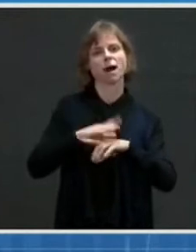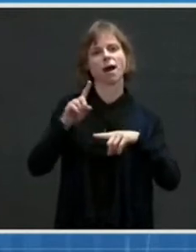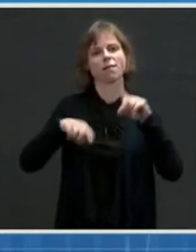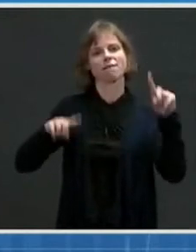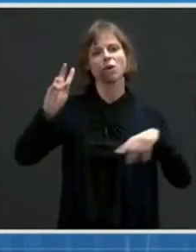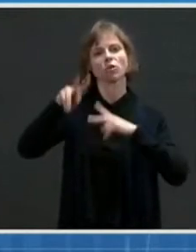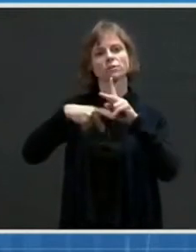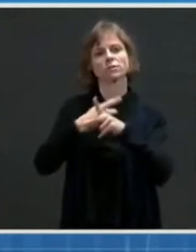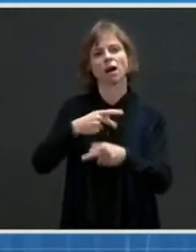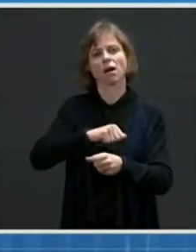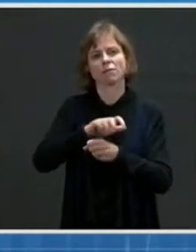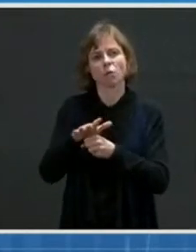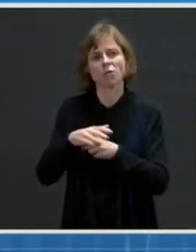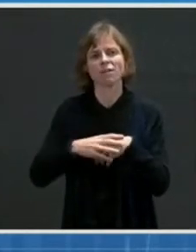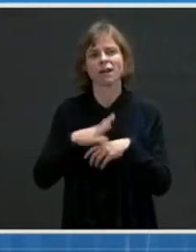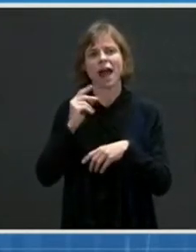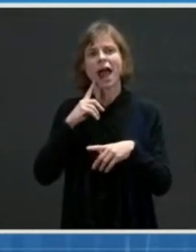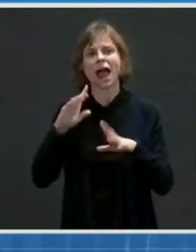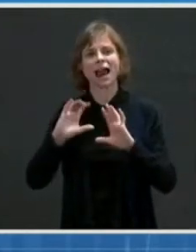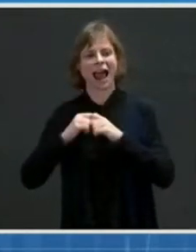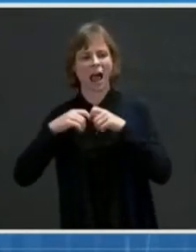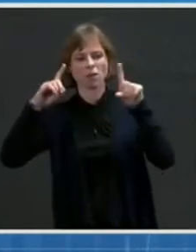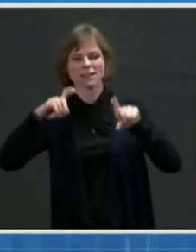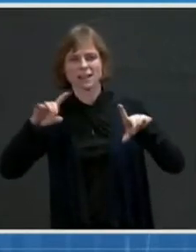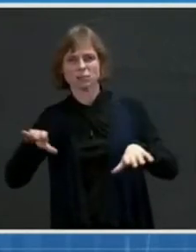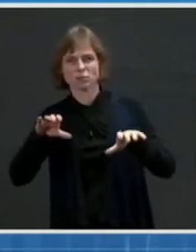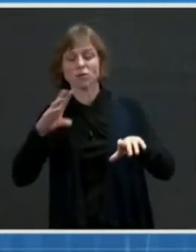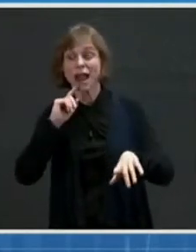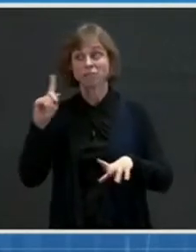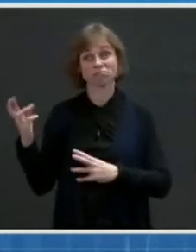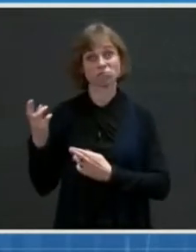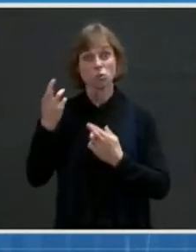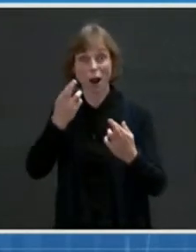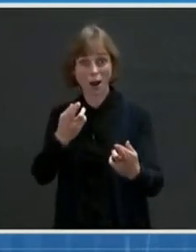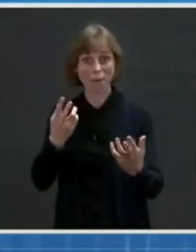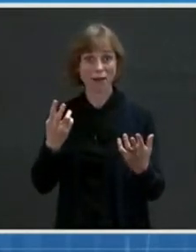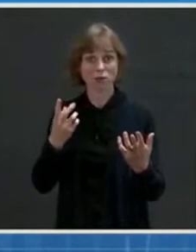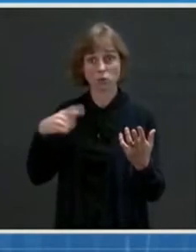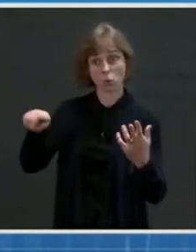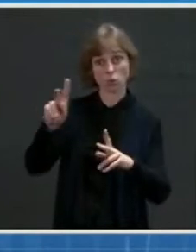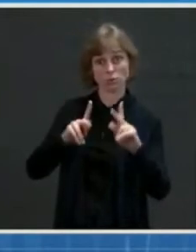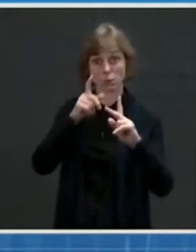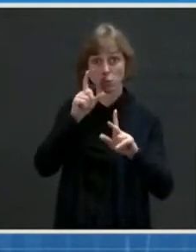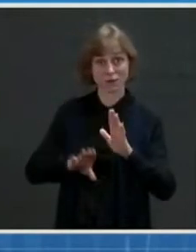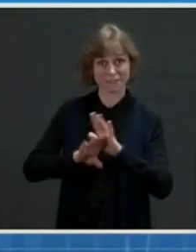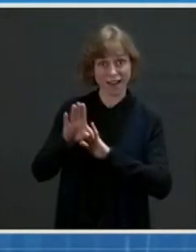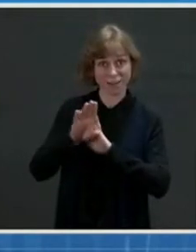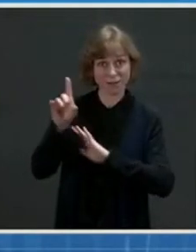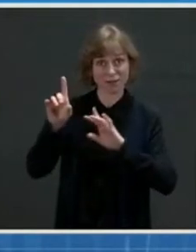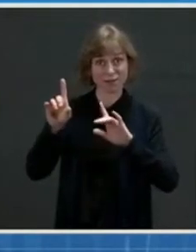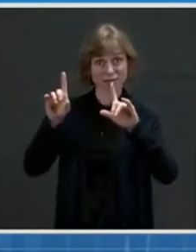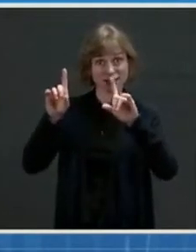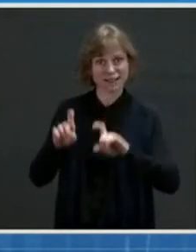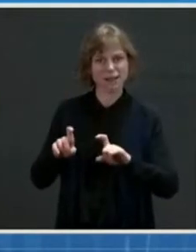HEALTH IMPACT ON THE VARIANTS AND THE IMPACT ON THE TEST PERFORMANCES.